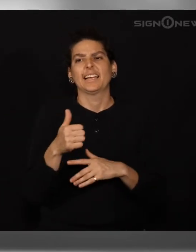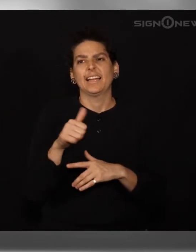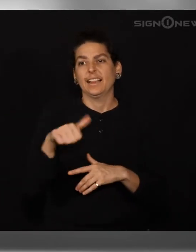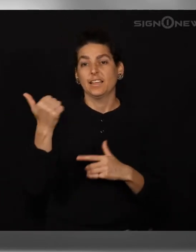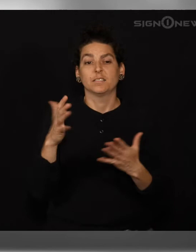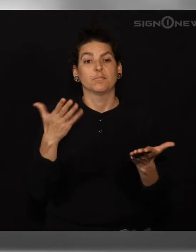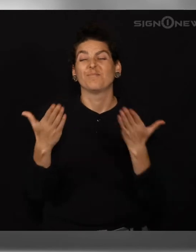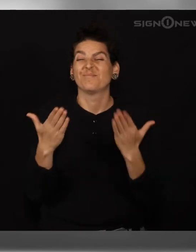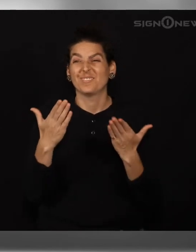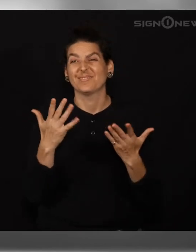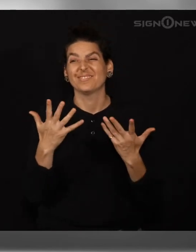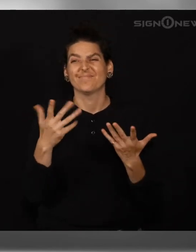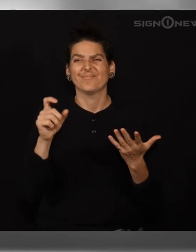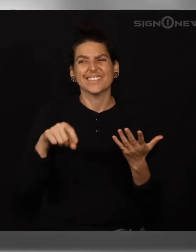need to vote.